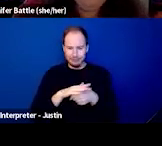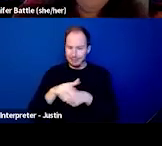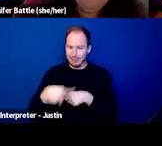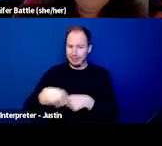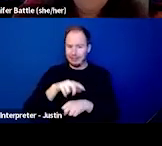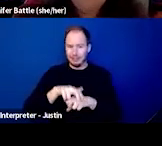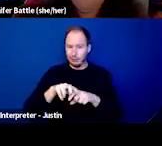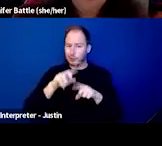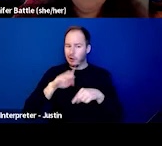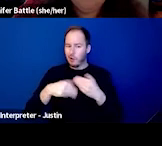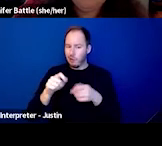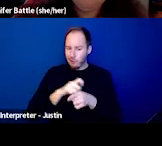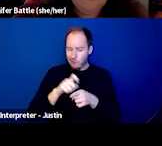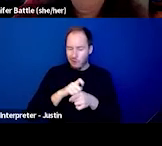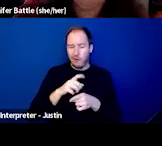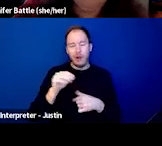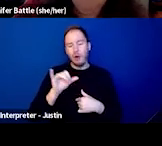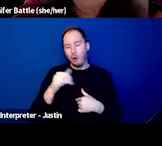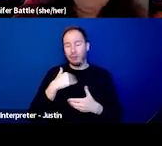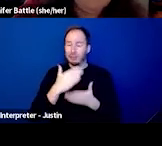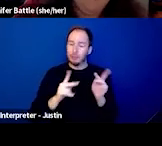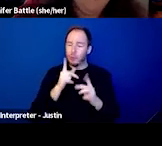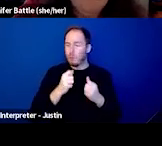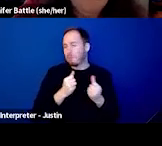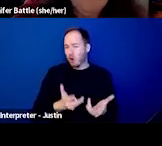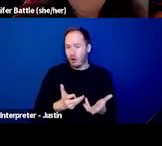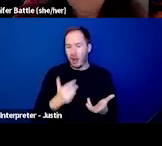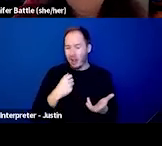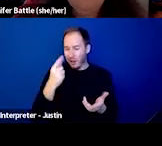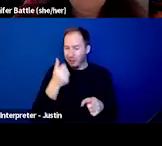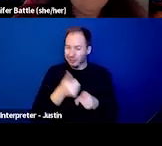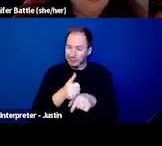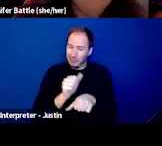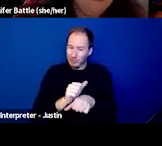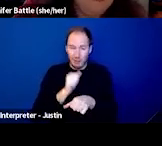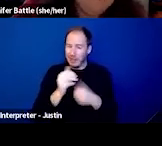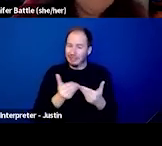And then of course we have people that are just burnt out. You all, it's a tough job, it's a difficult job.